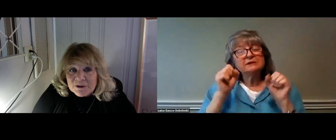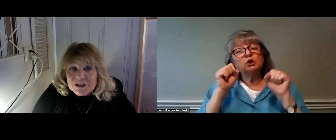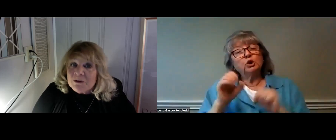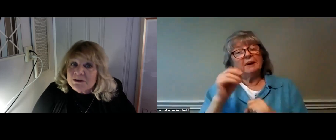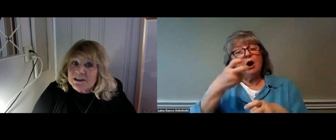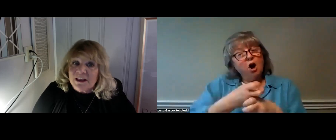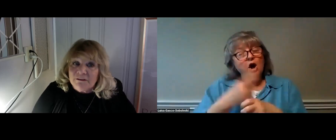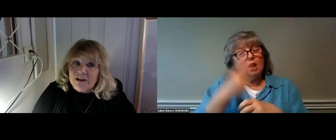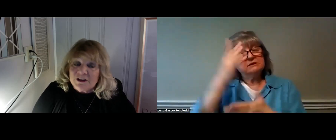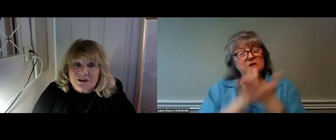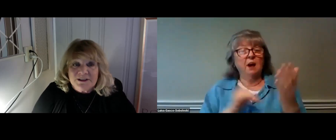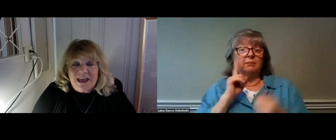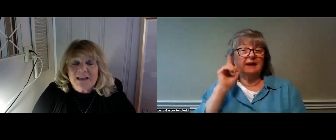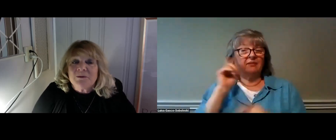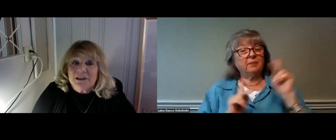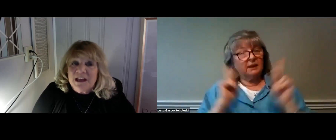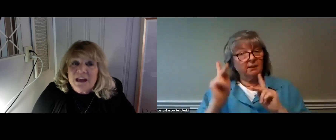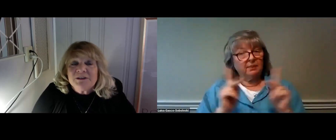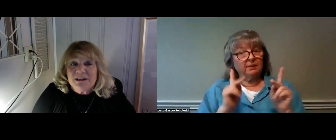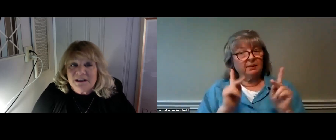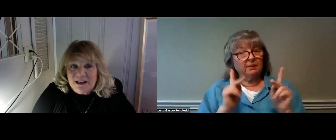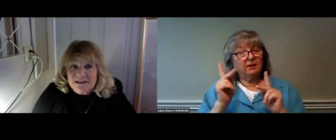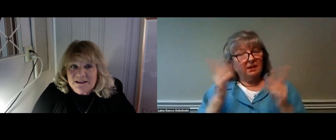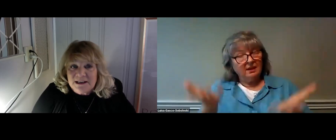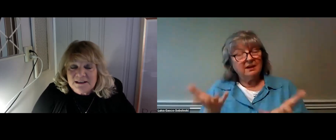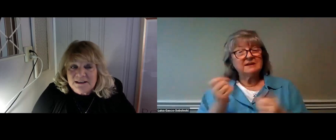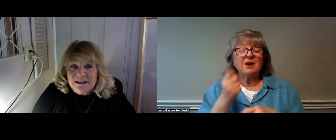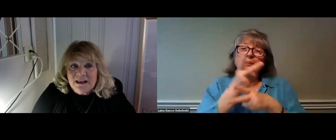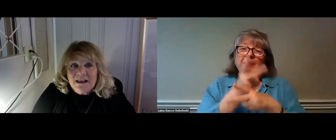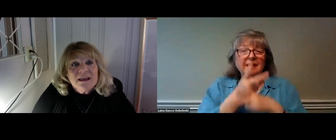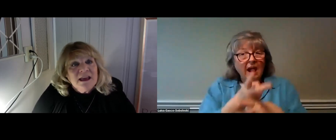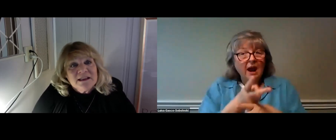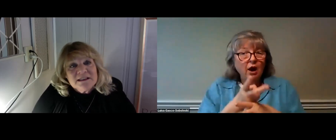mostly like French because that's where it came to the United States. And deaf